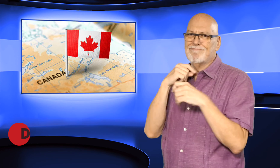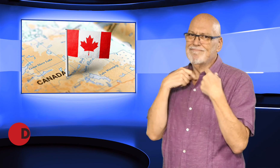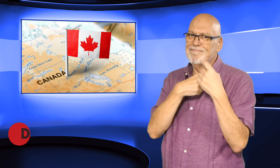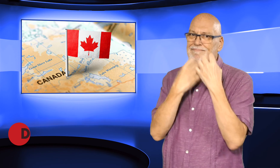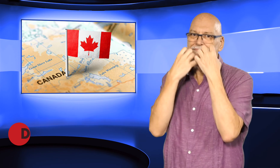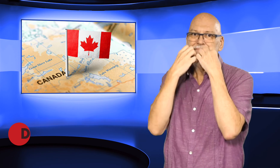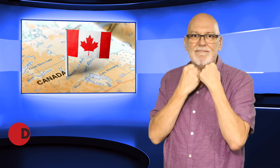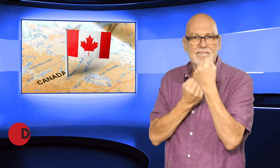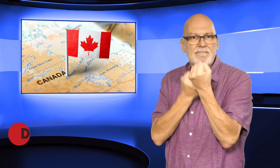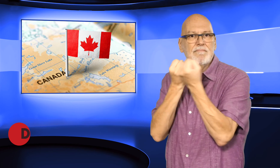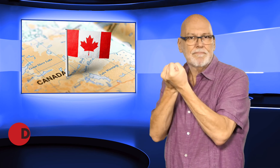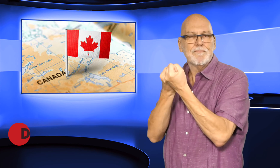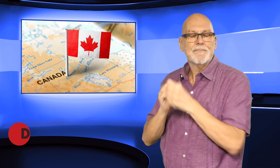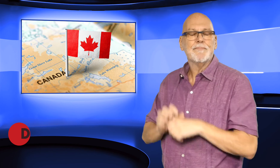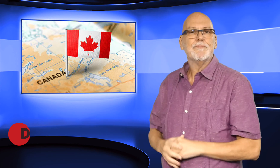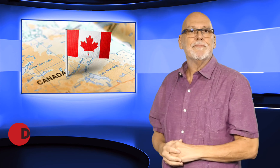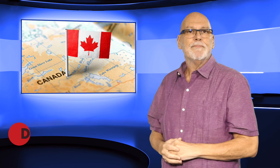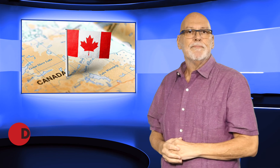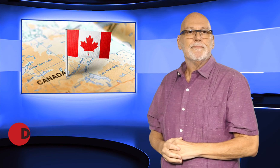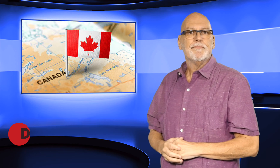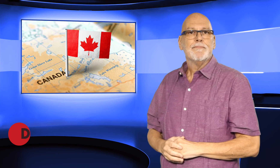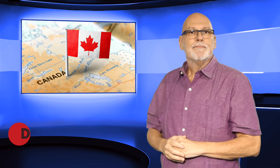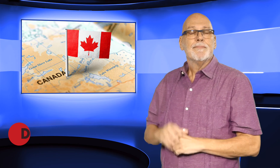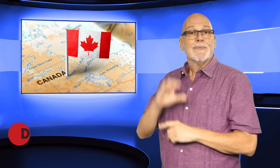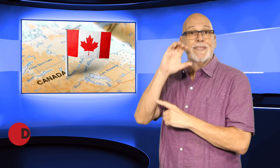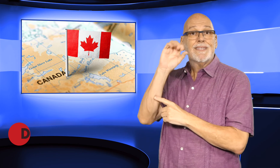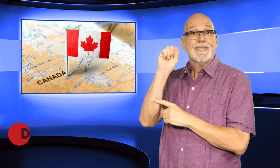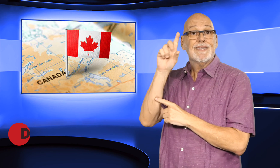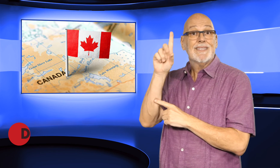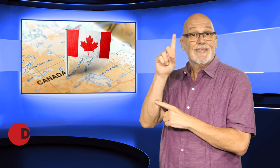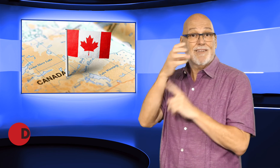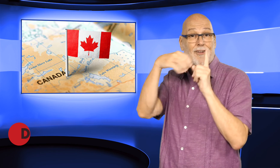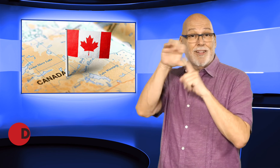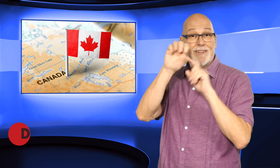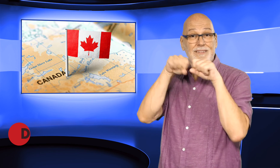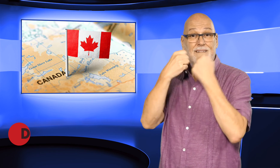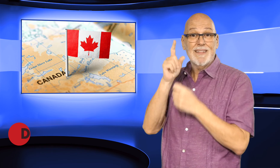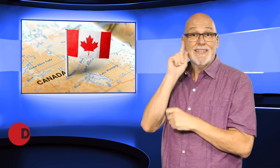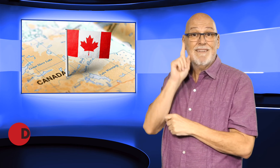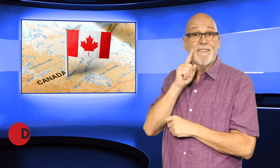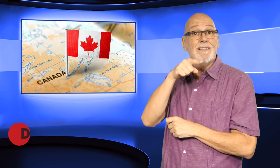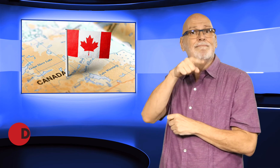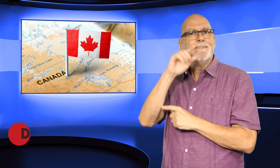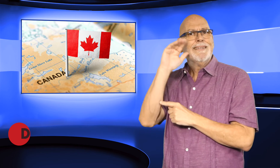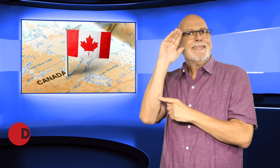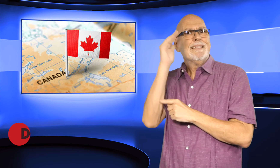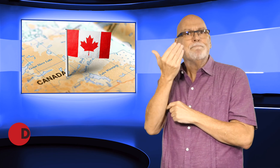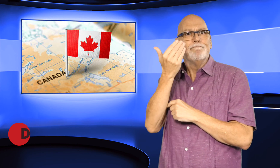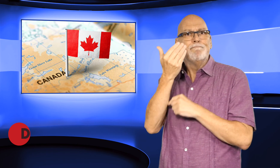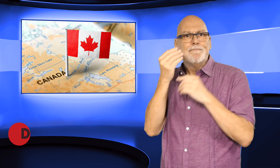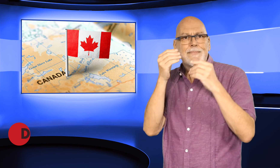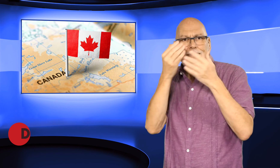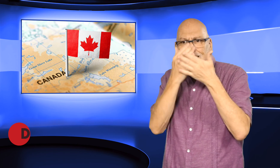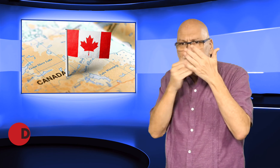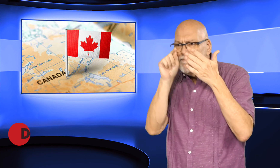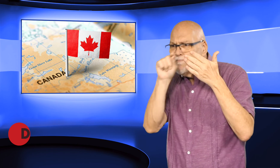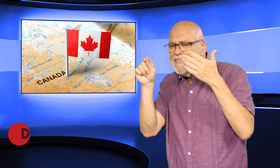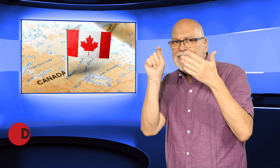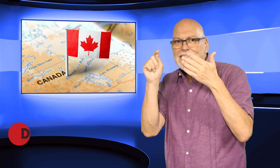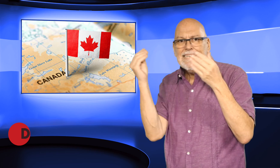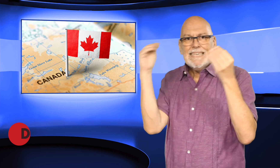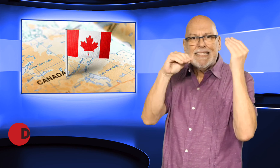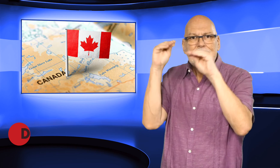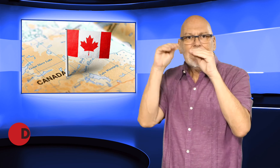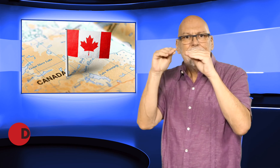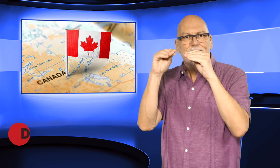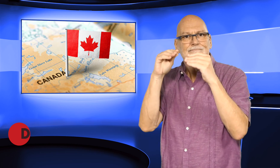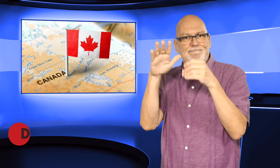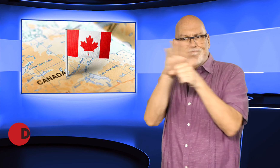The Cultural Society of the Deaf seems to be filling this need